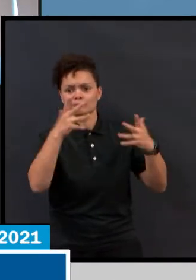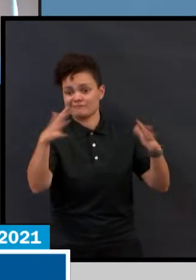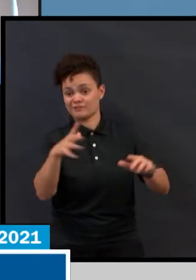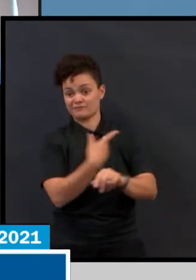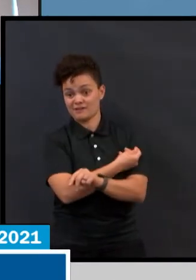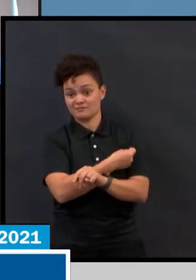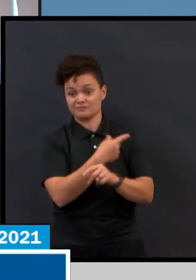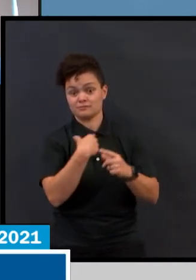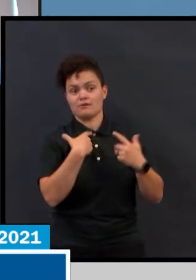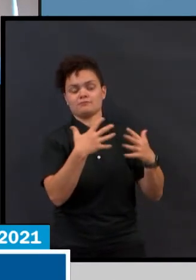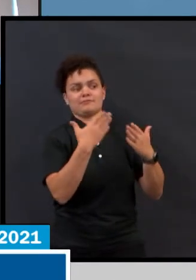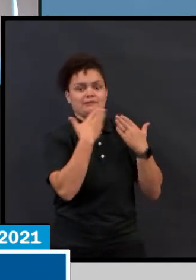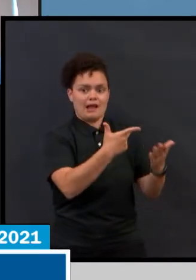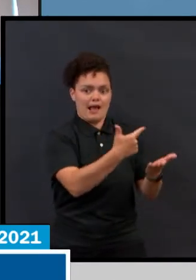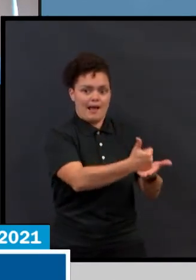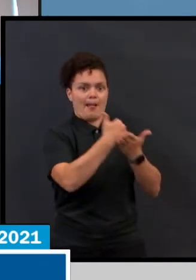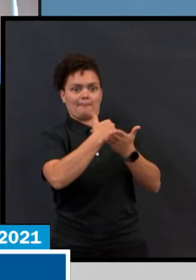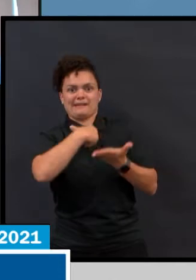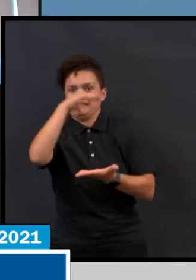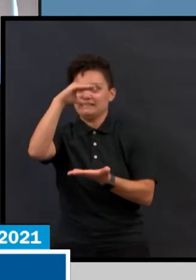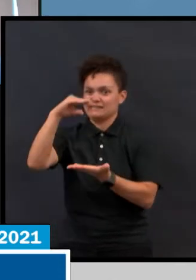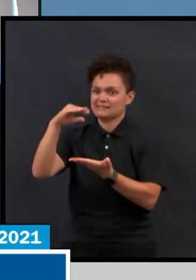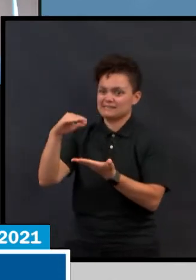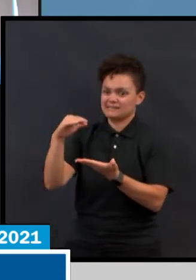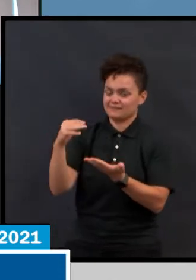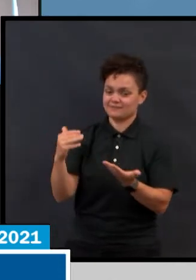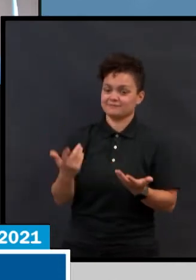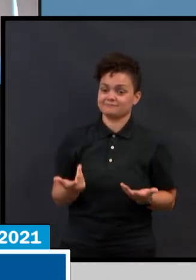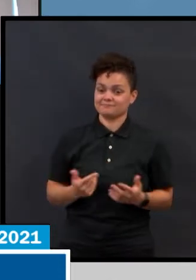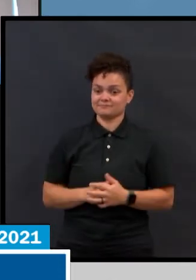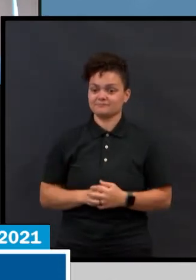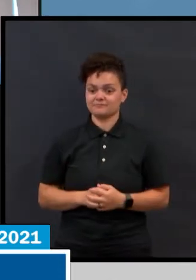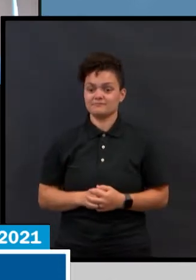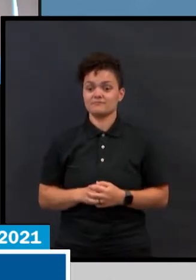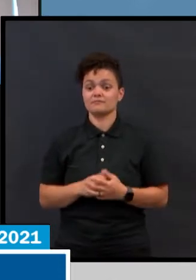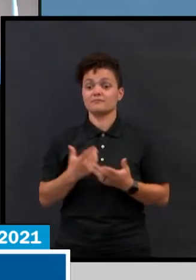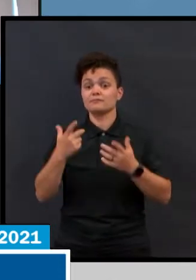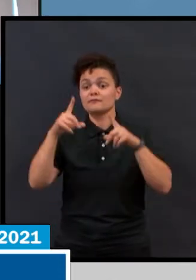not going to backs we're not going to test our way and face covering our way out of this those